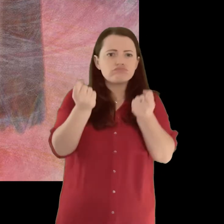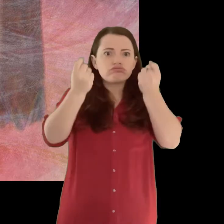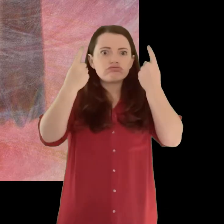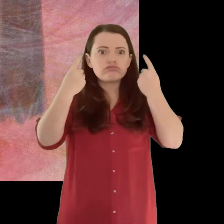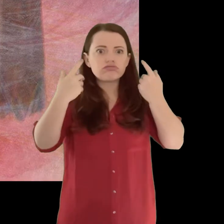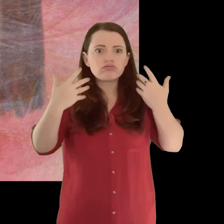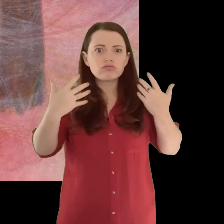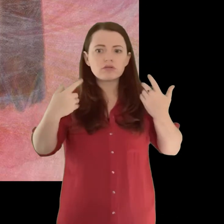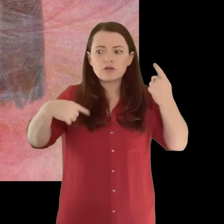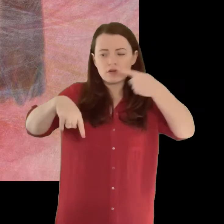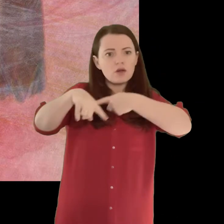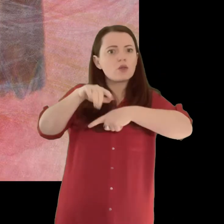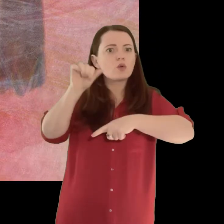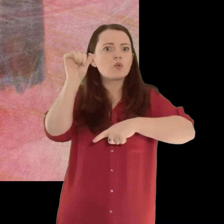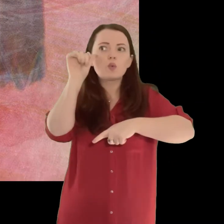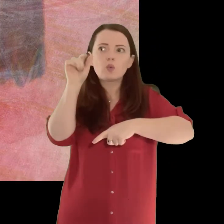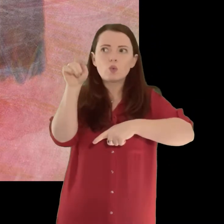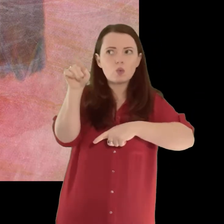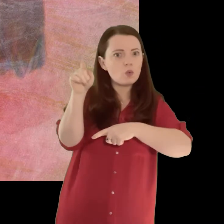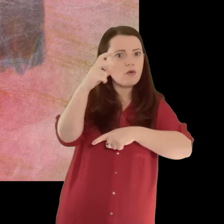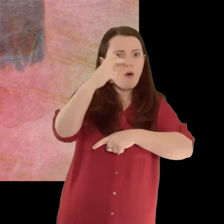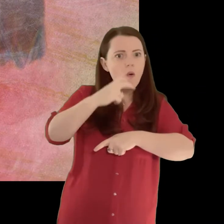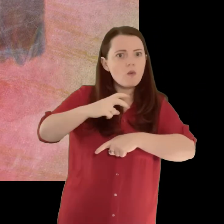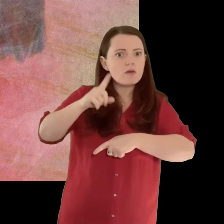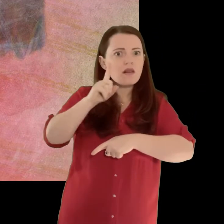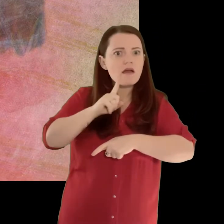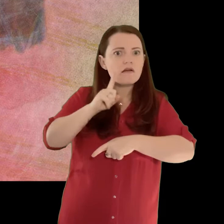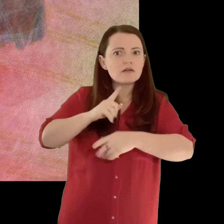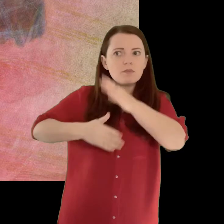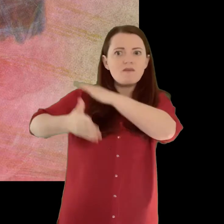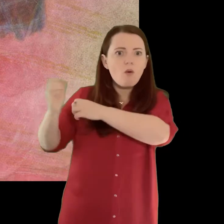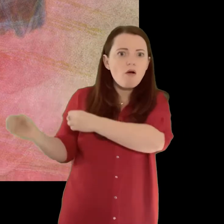For they knew the old lady that brought in her boxes